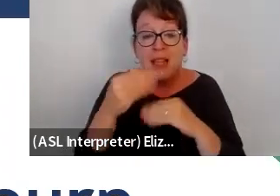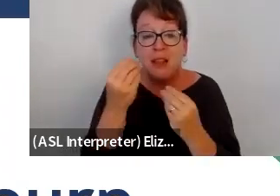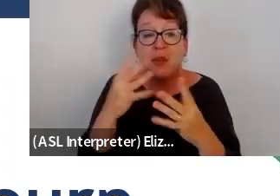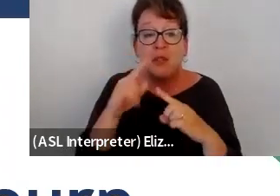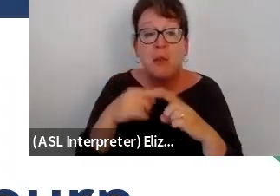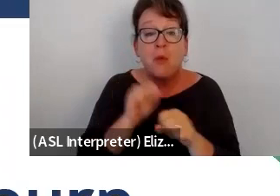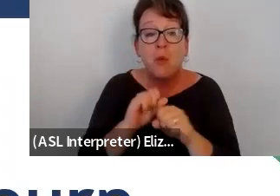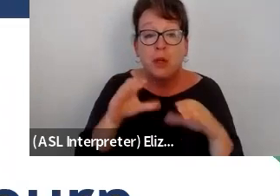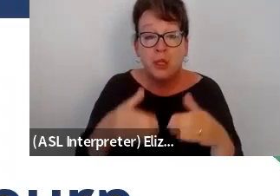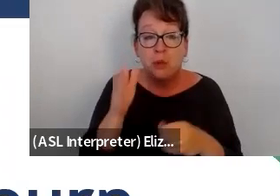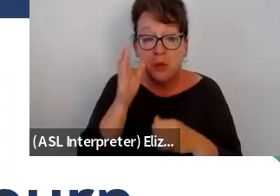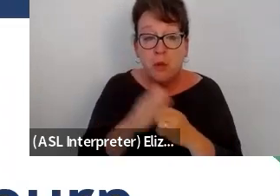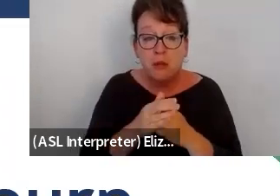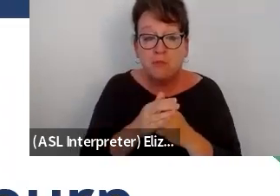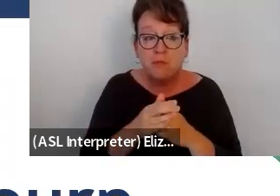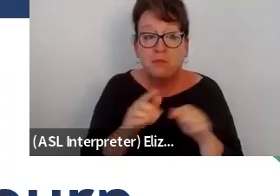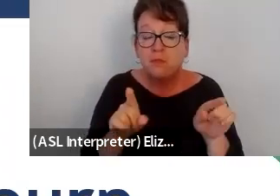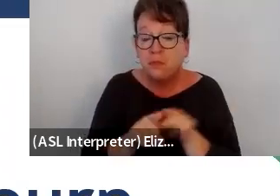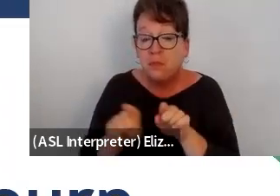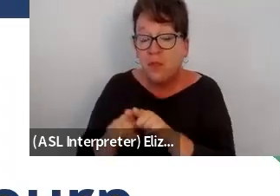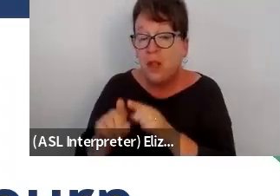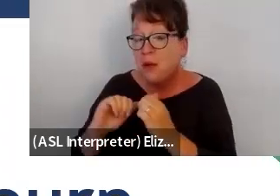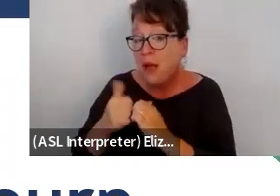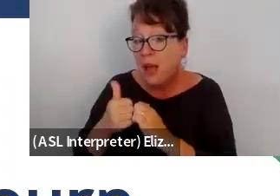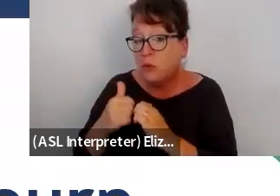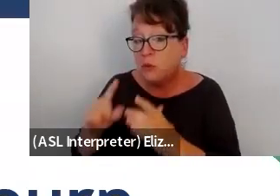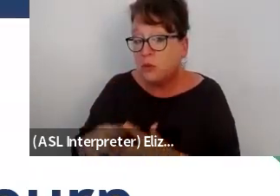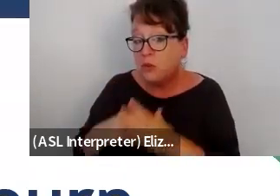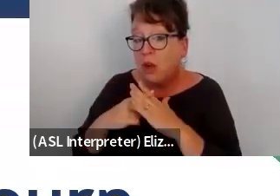visits per year at the ports identified in the application.